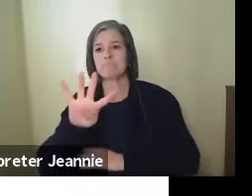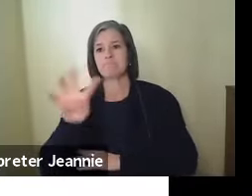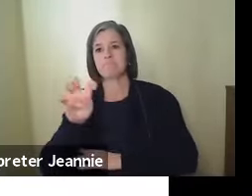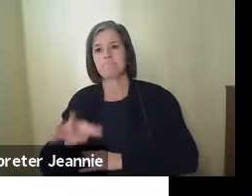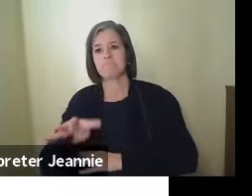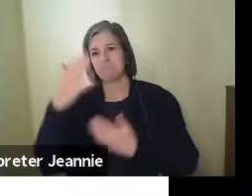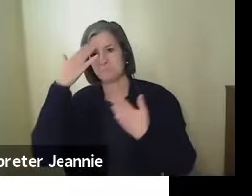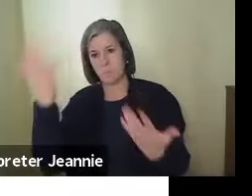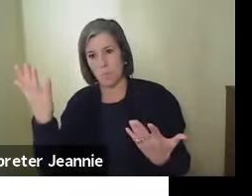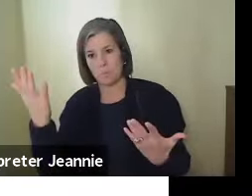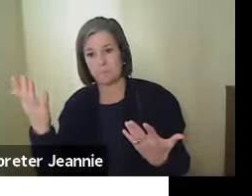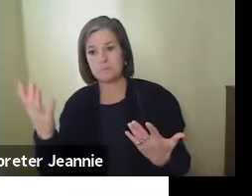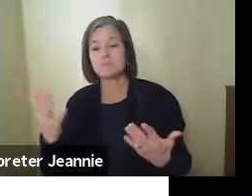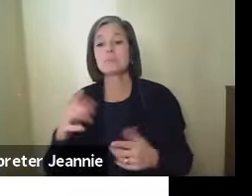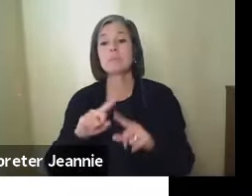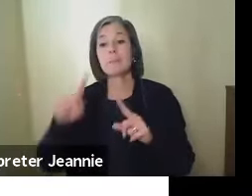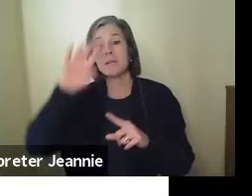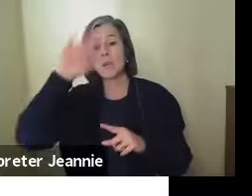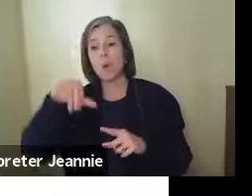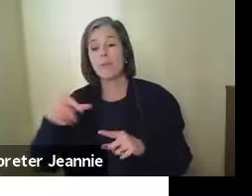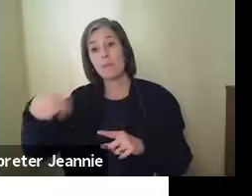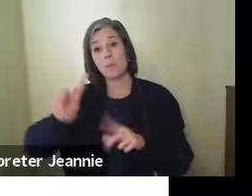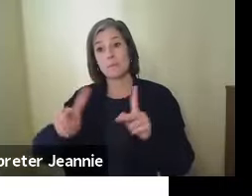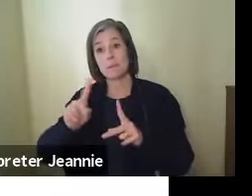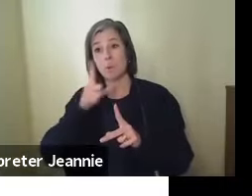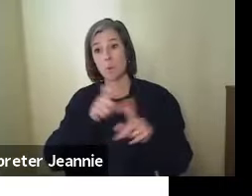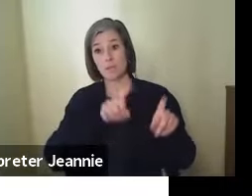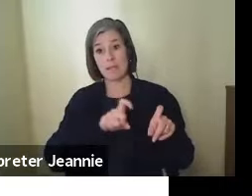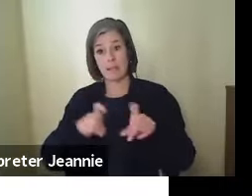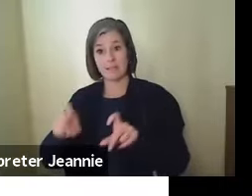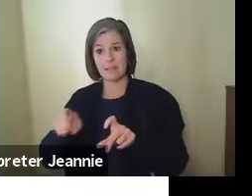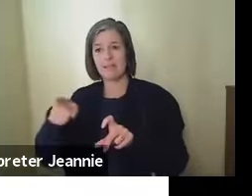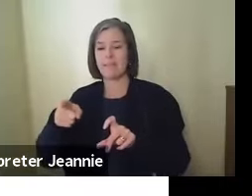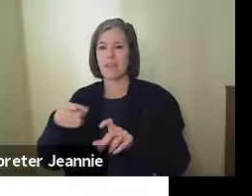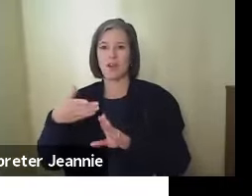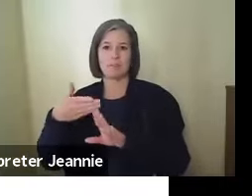Know that the people who were in the trials are way ahead of you on these vaccines.